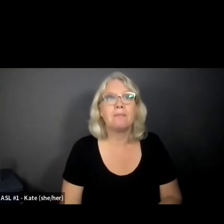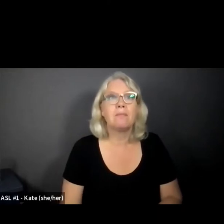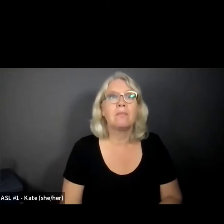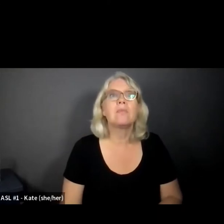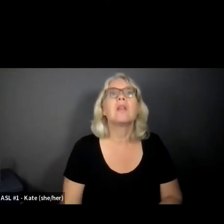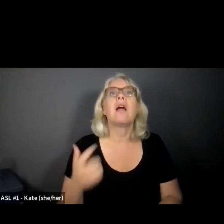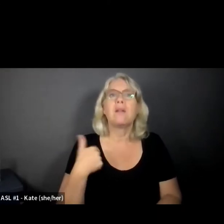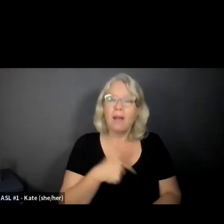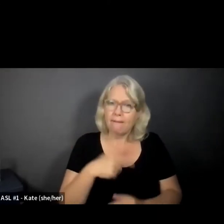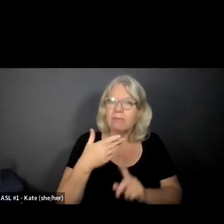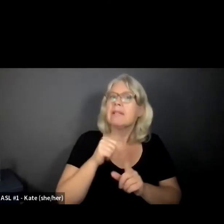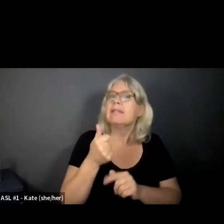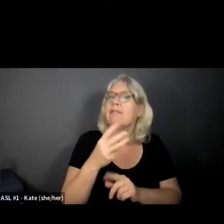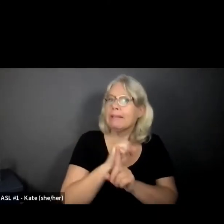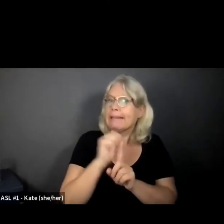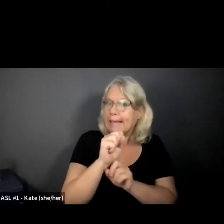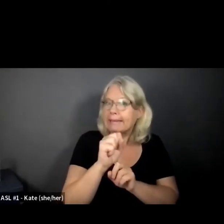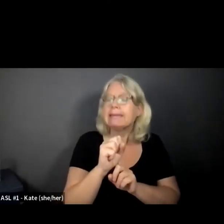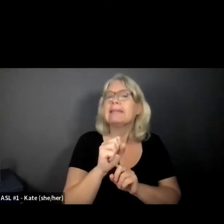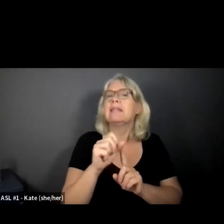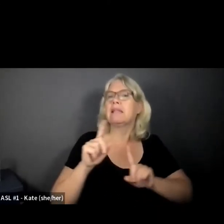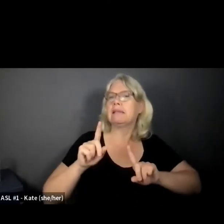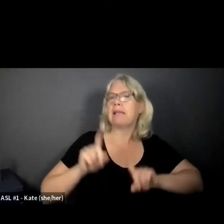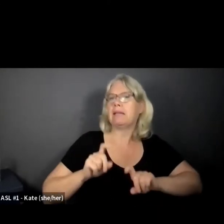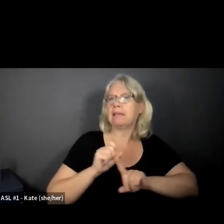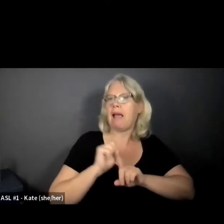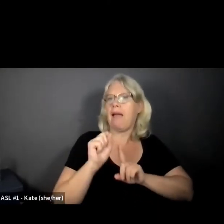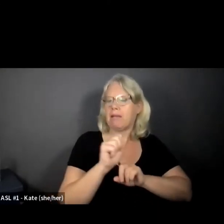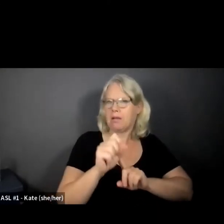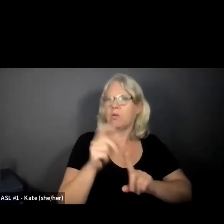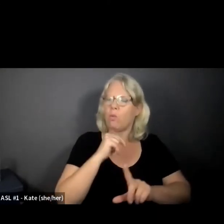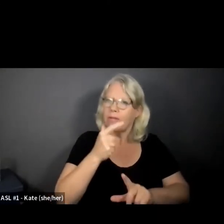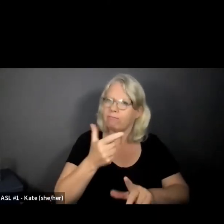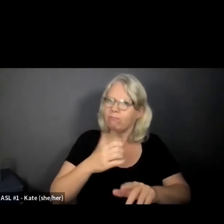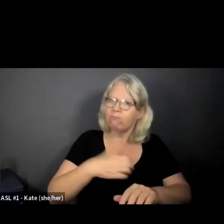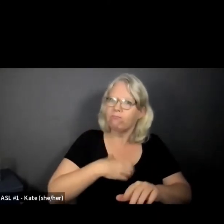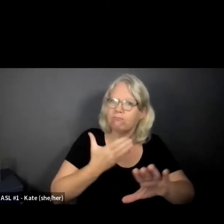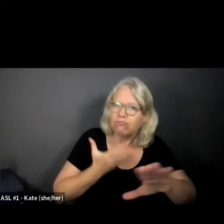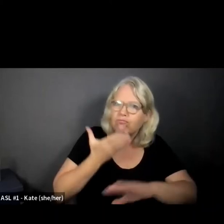AND CONTINUE TO WORK ON SUBSTANTIAL INITIATIVES ALONG SIDE OUR COMMUNITIES.